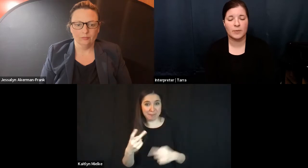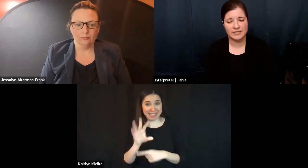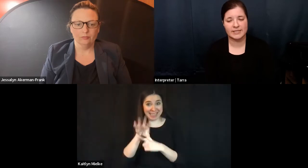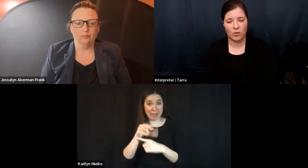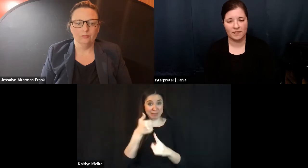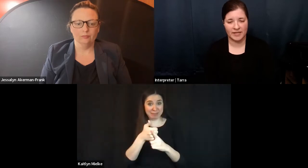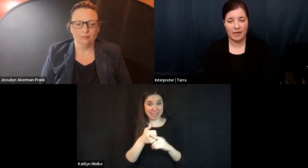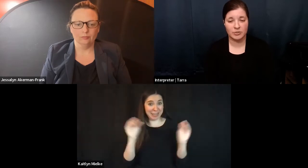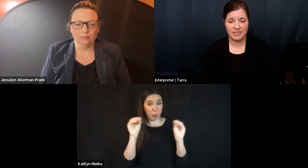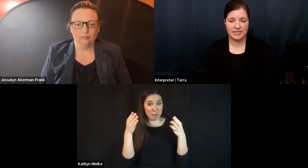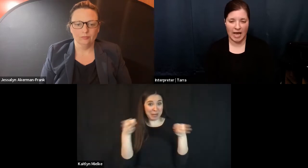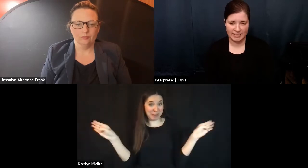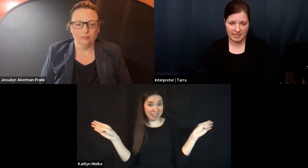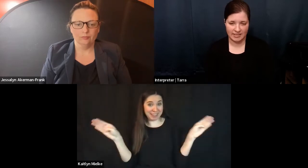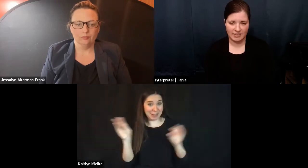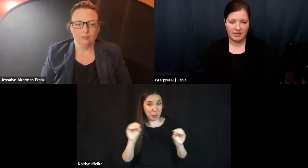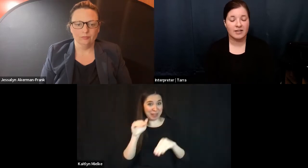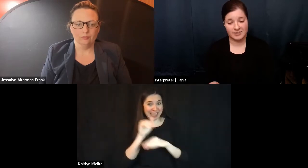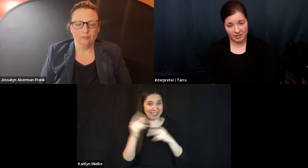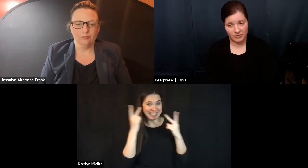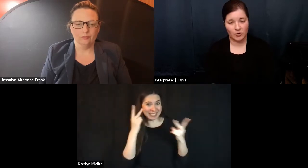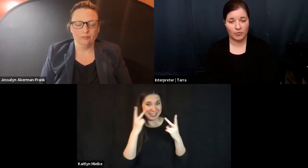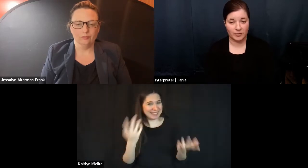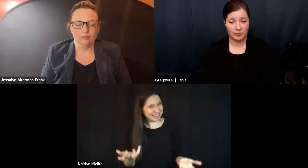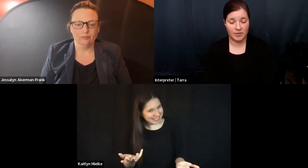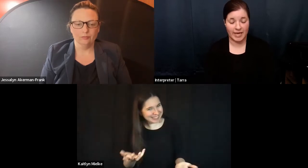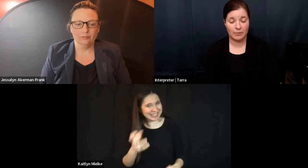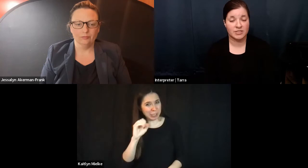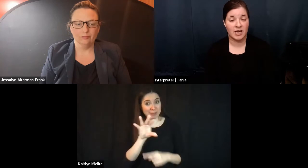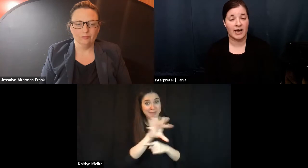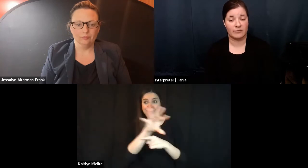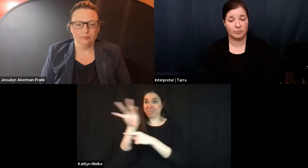So, for example, in front of me, I see okay if I'm using a camera.